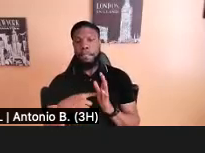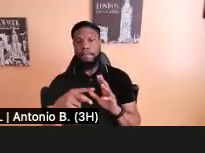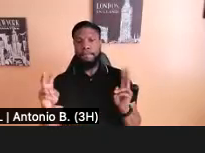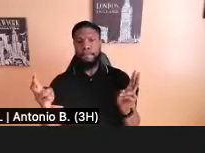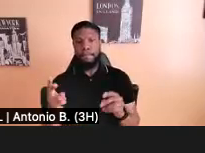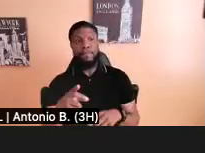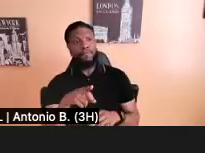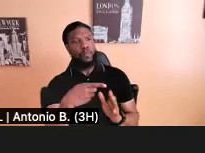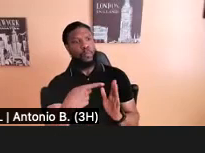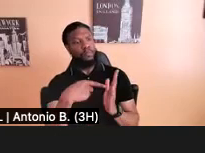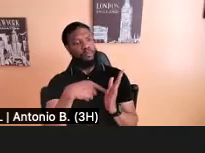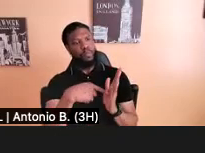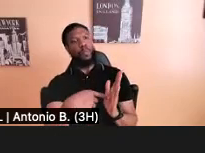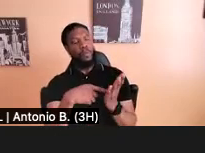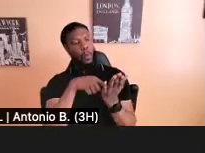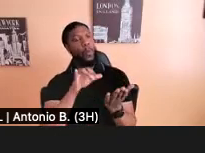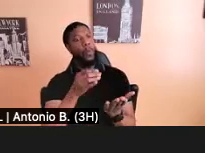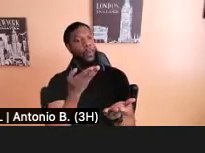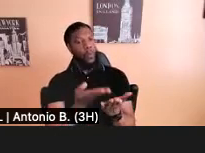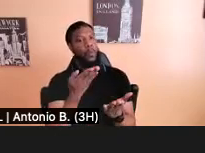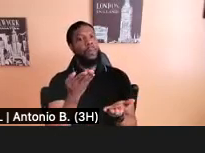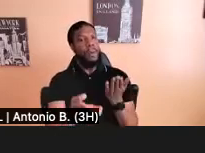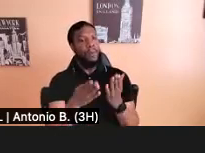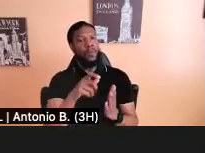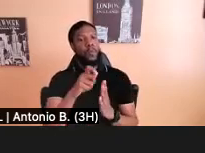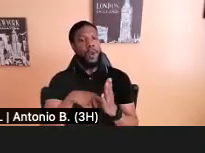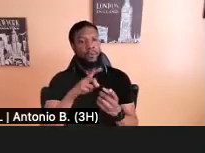the student that they can be confident in their ability to work more on their own.